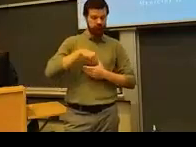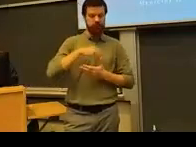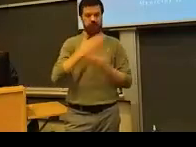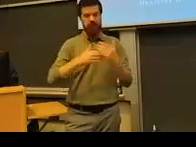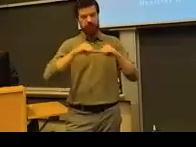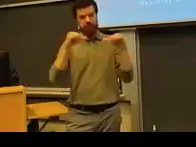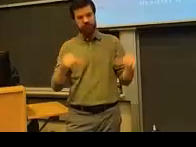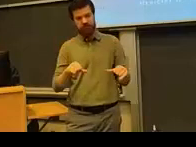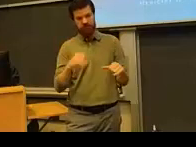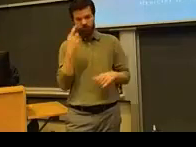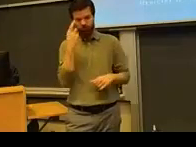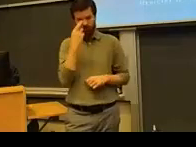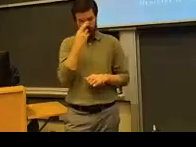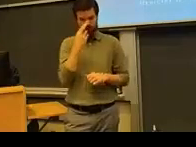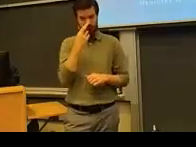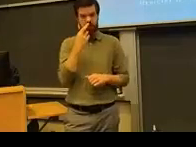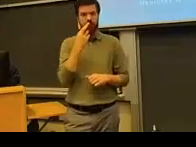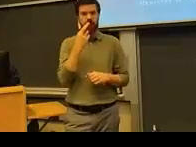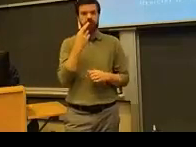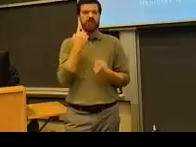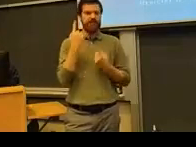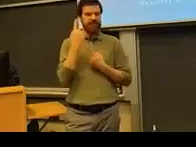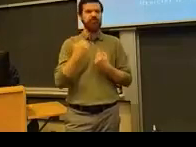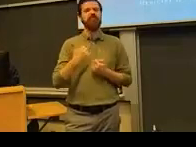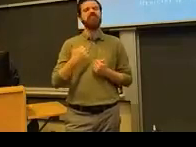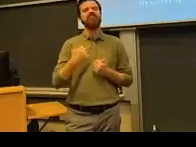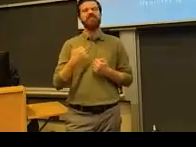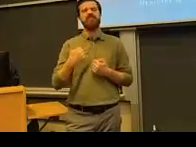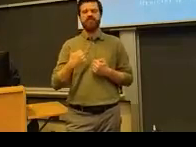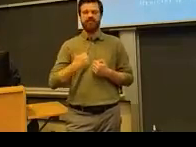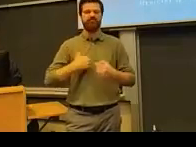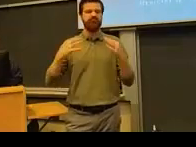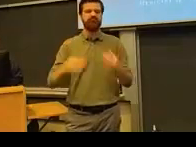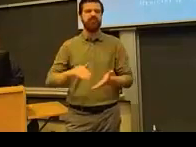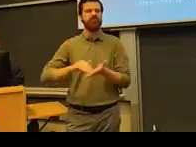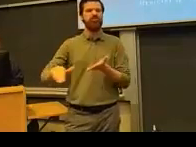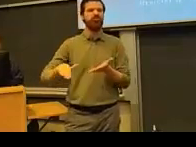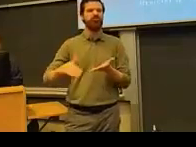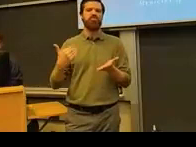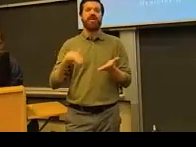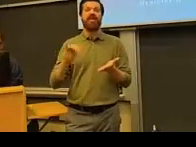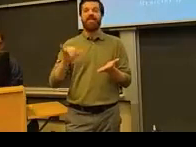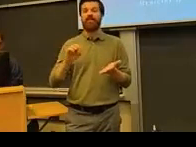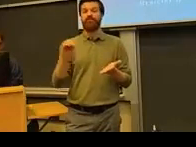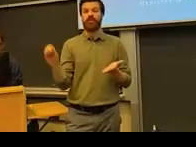um uh consider self-directed discharge at at a rate that's not surprisingly high but is very